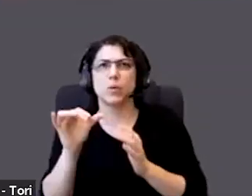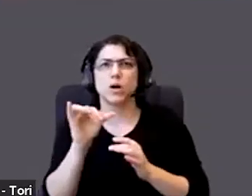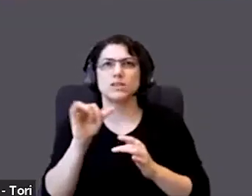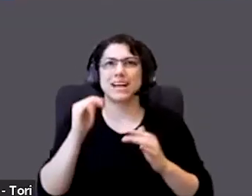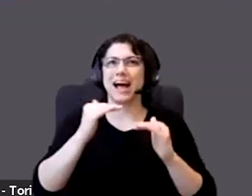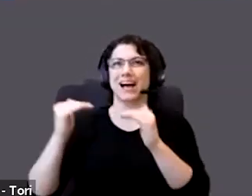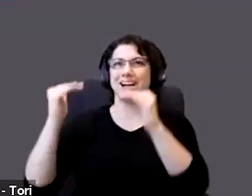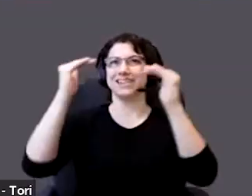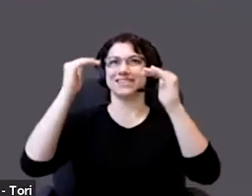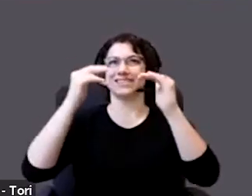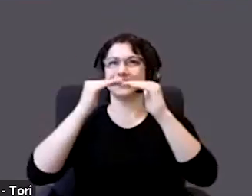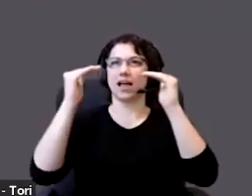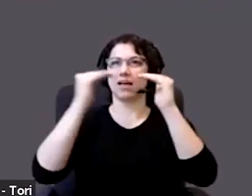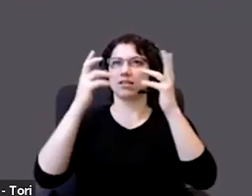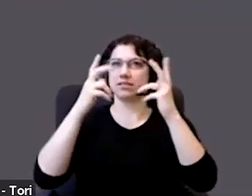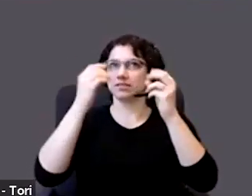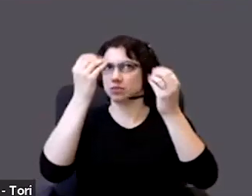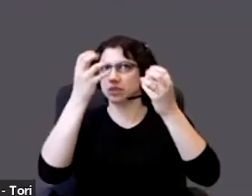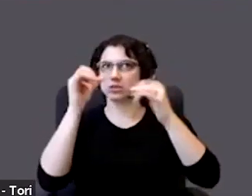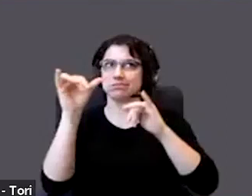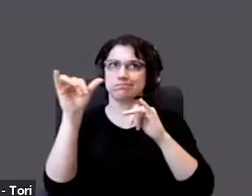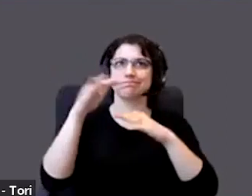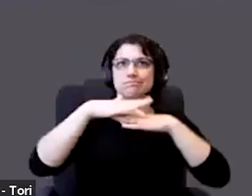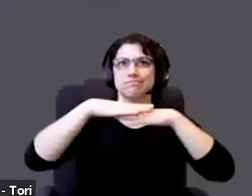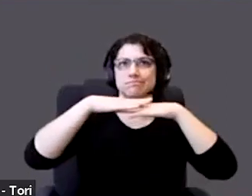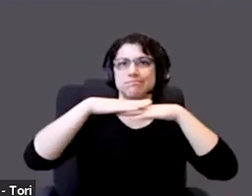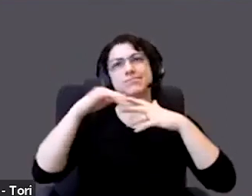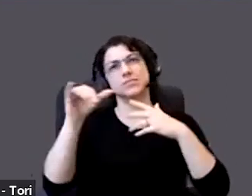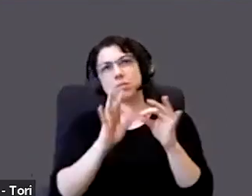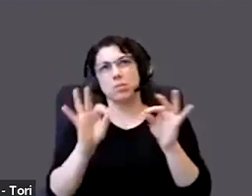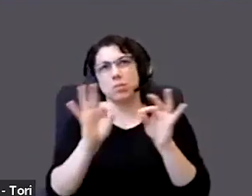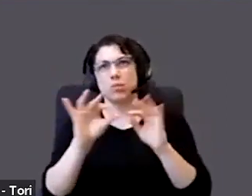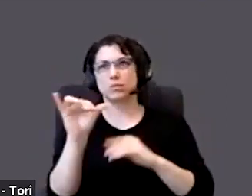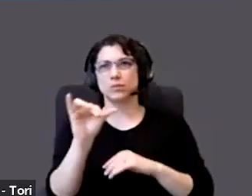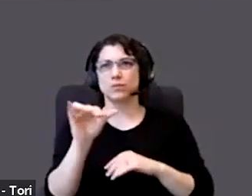And great work going through a lot of materials. I know you thought of it, but you mentioned the words,